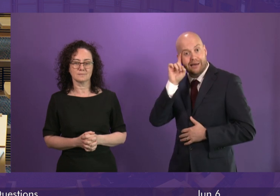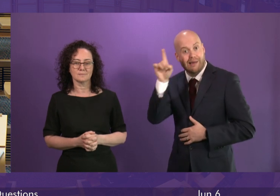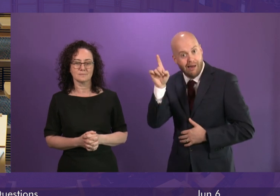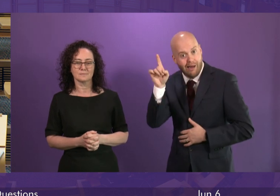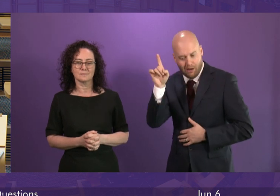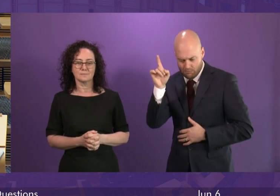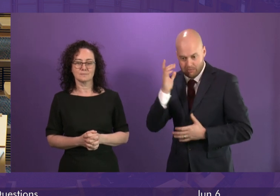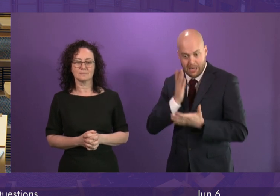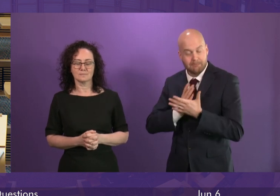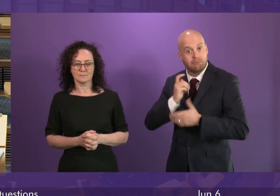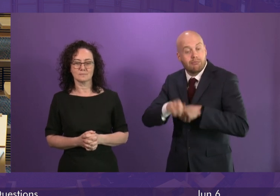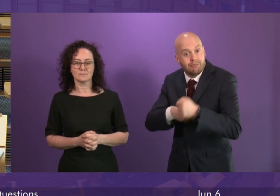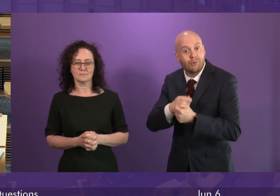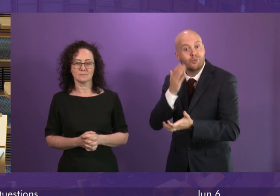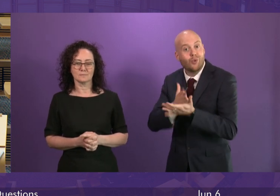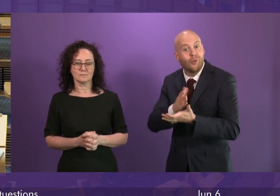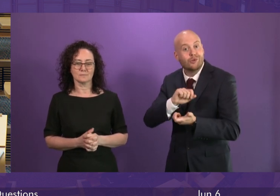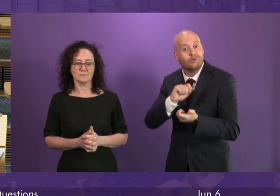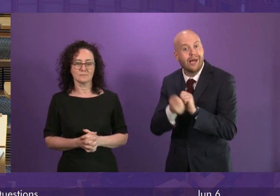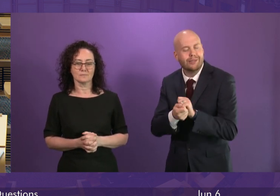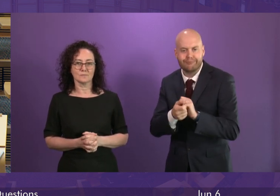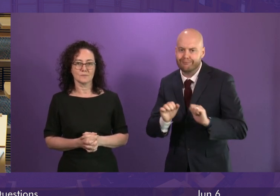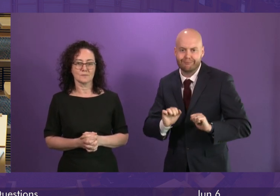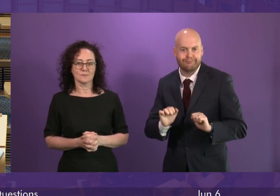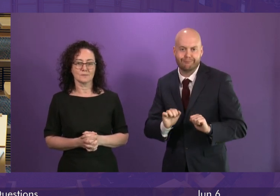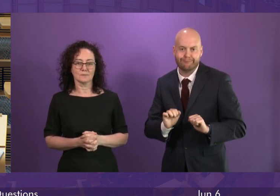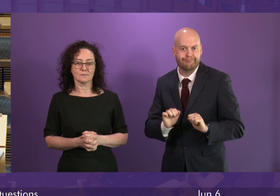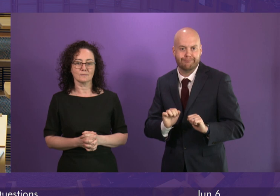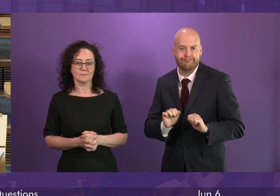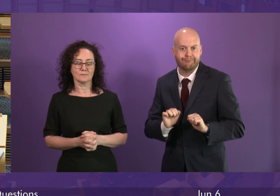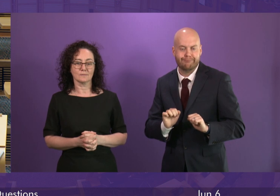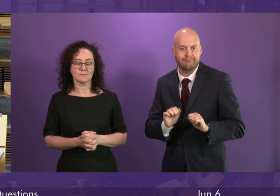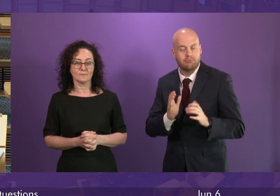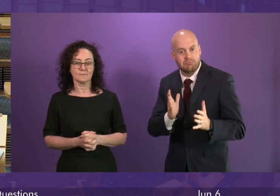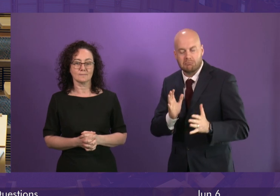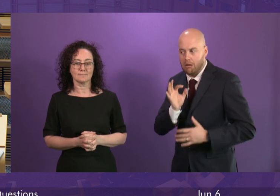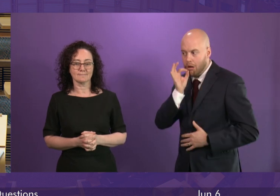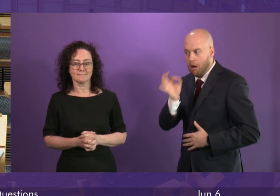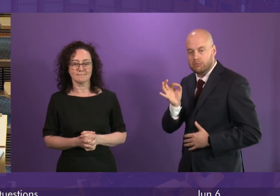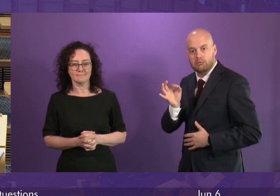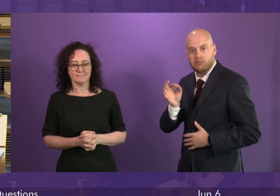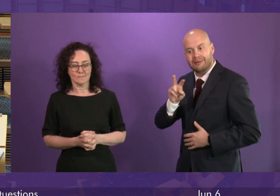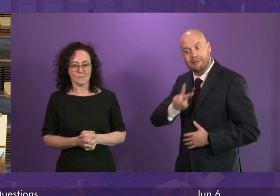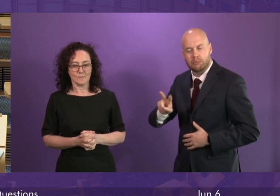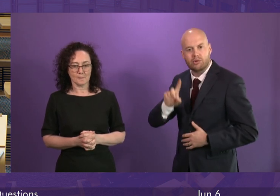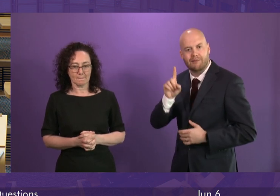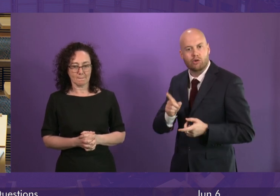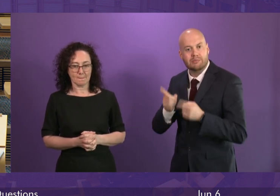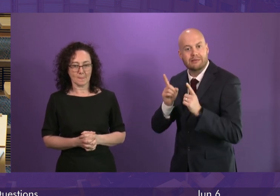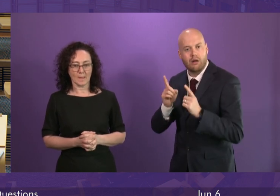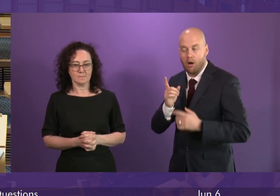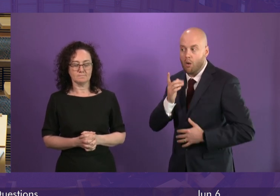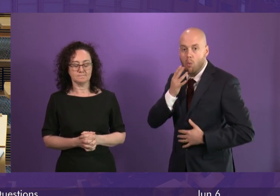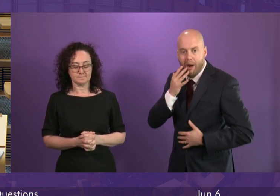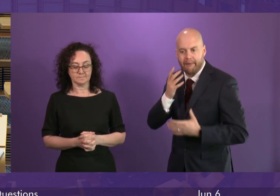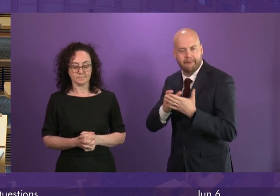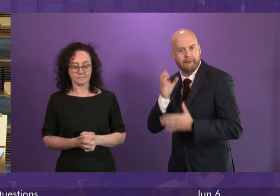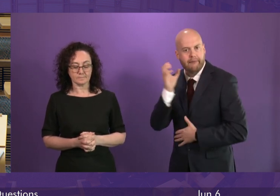results in real change in people’s lives.” When will we get deeds, and not just words?